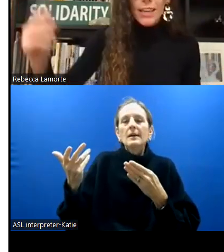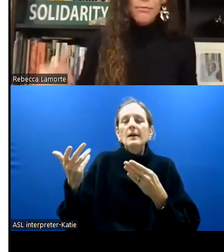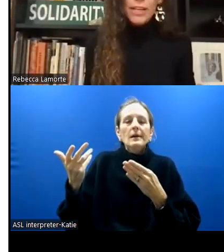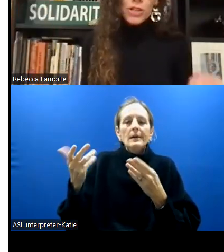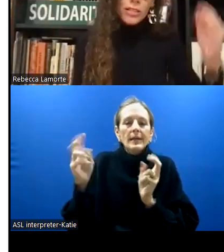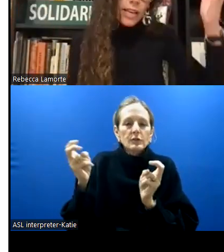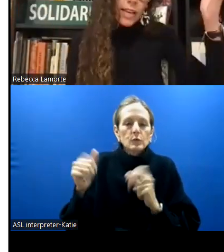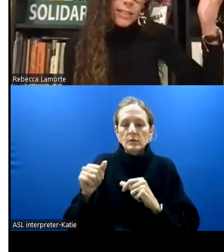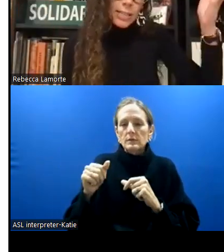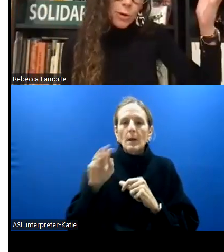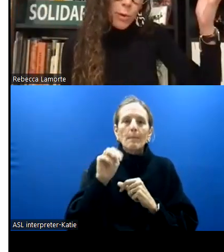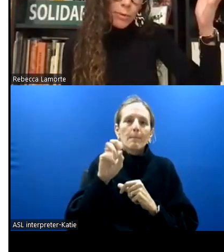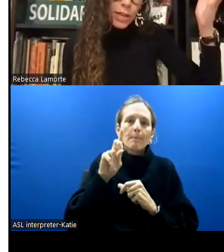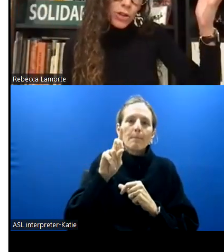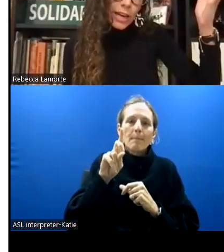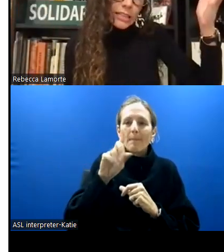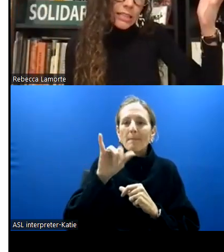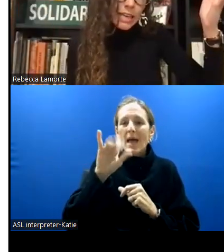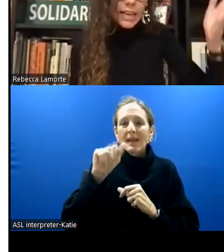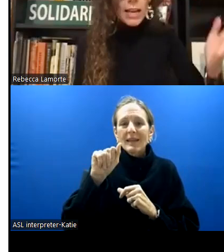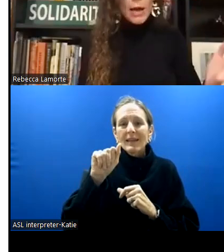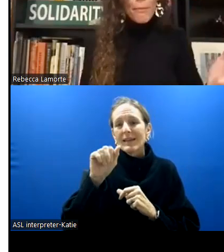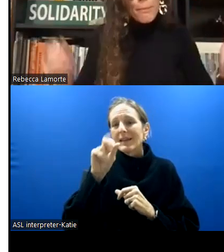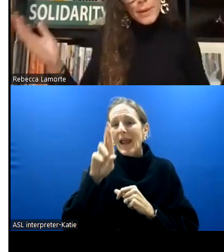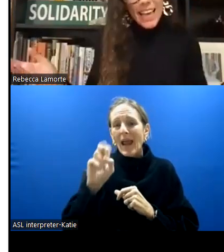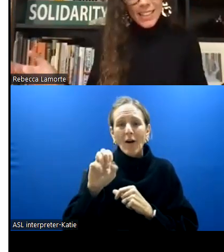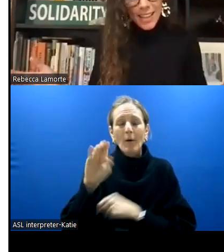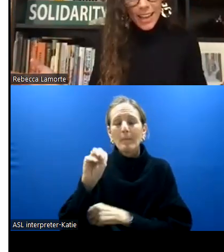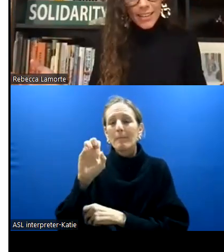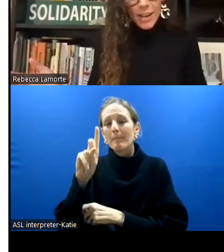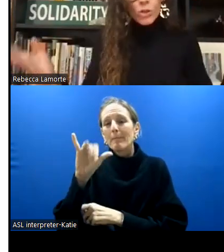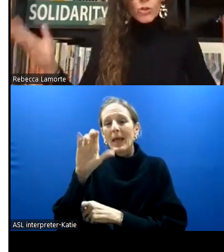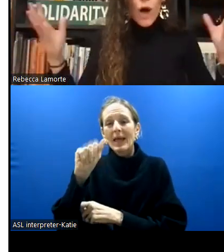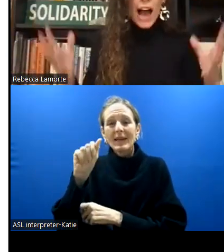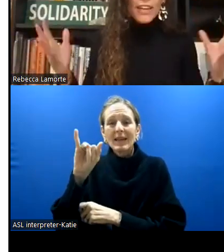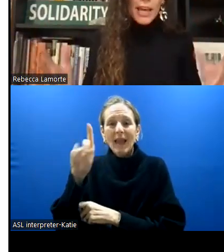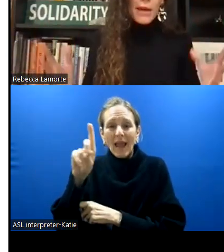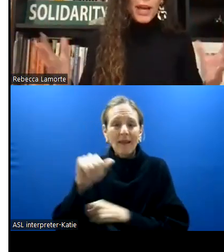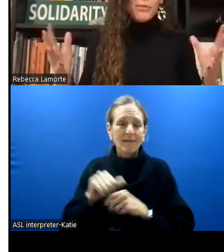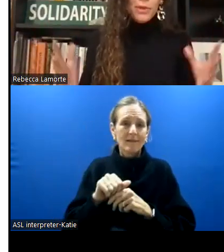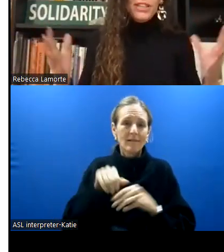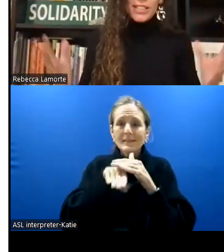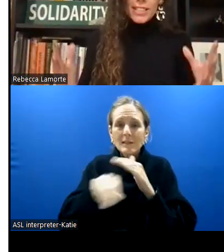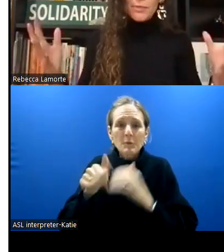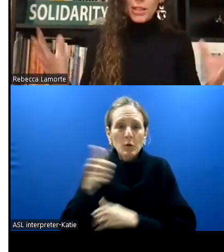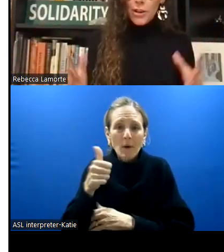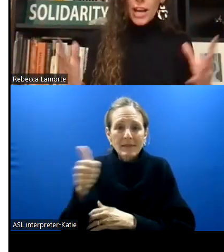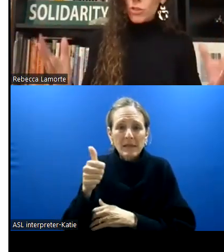It mentions accessible public transit, but that's it. So having a campaign rooted in disability rights,